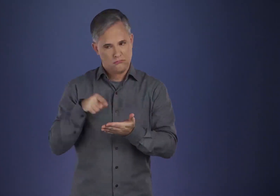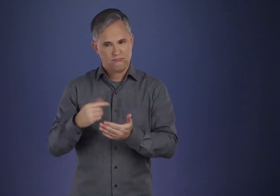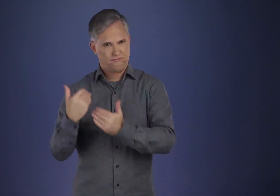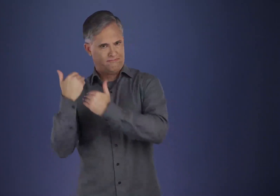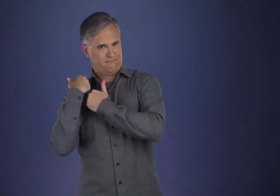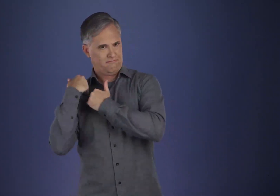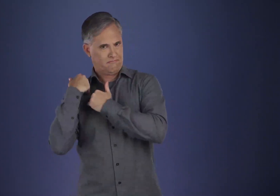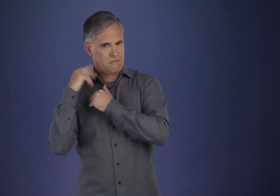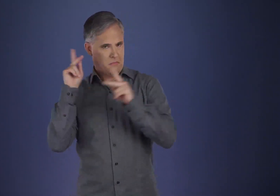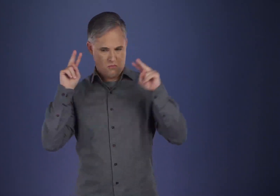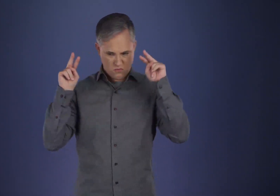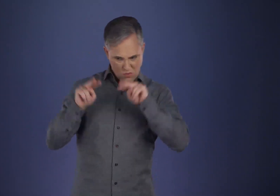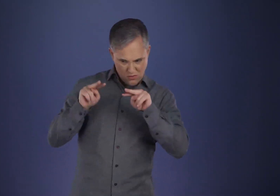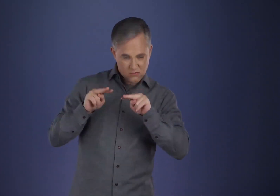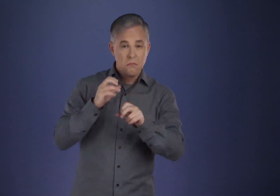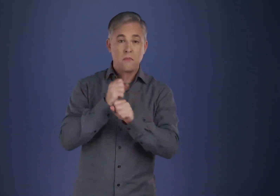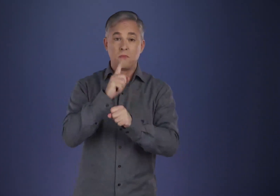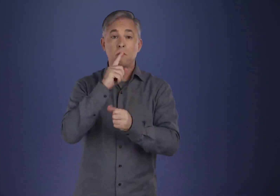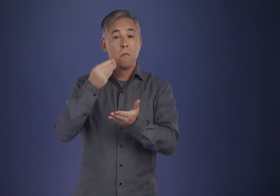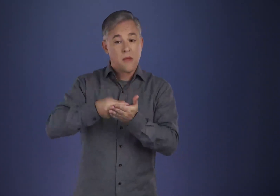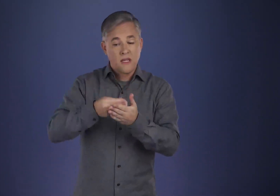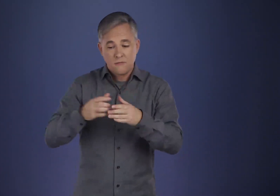and makes a regular report at business meetings.